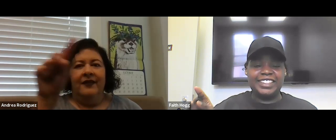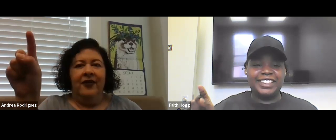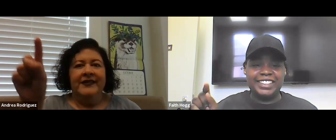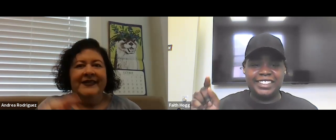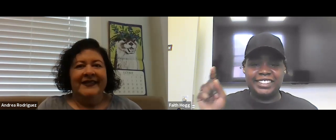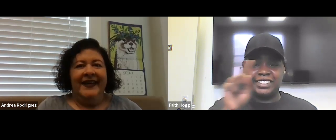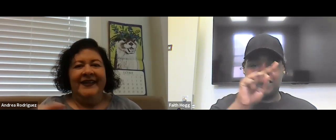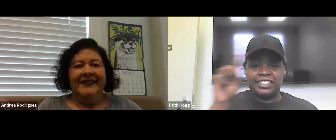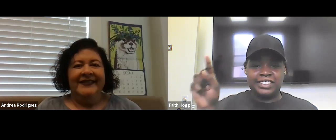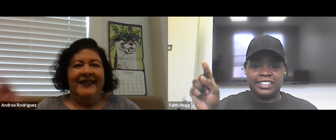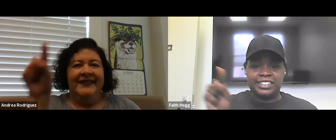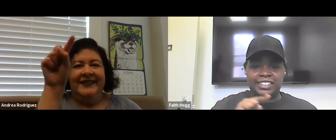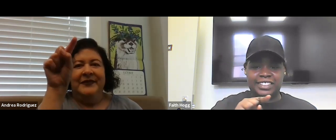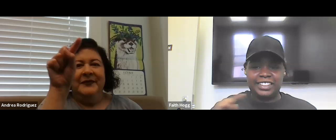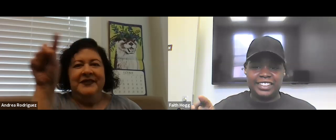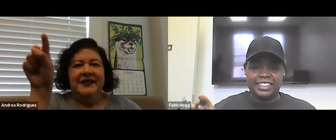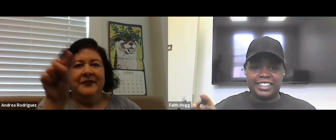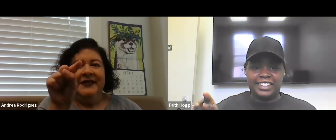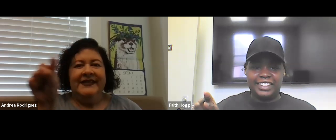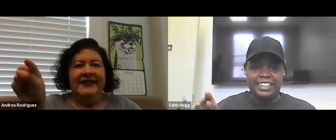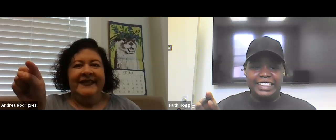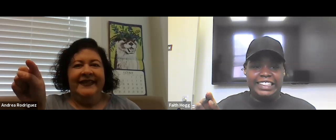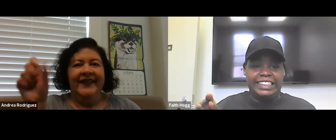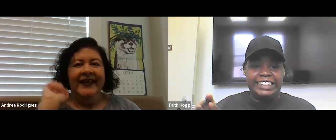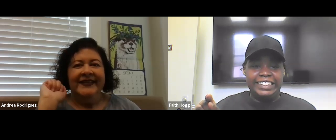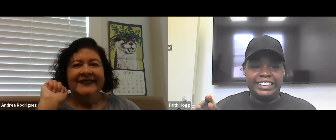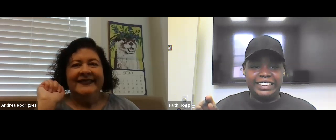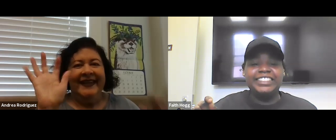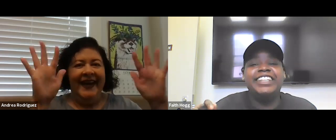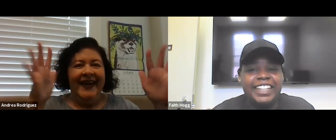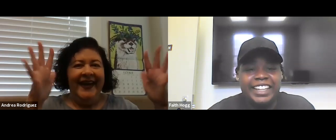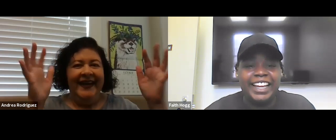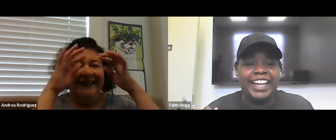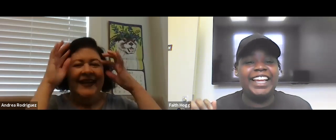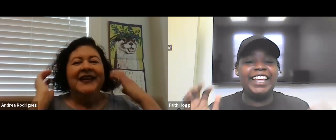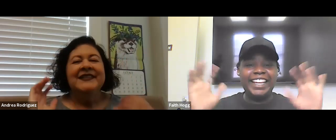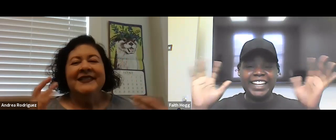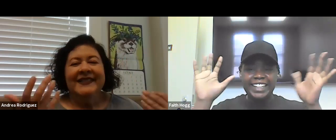across, diagonal, and down. Let me do it so everyone can see. Ok. Yay!